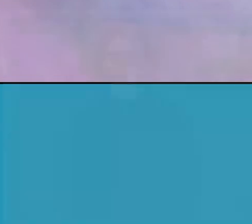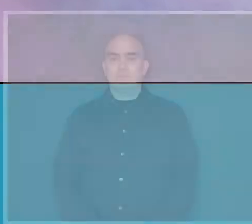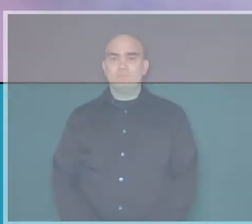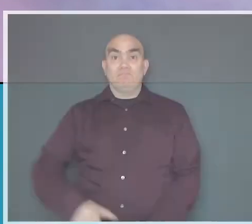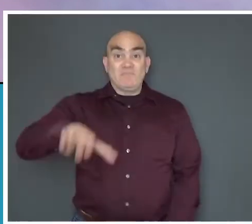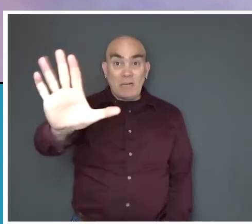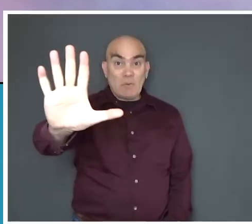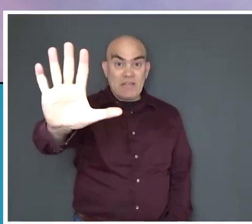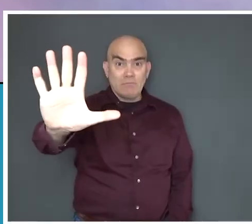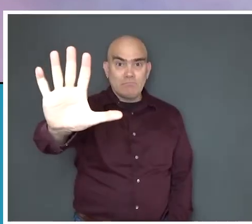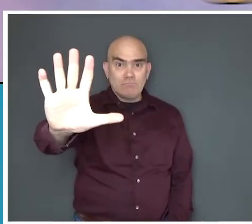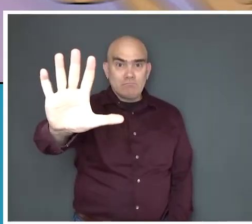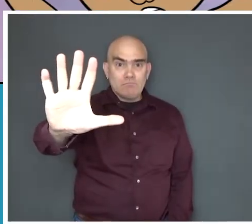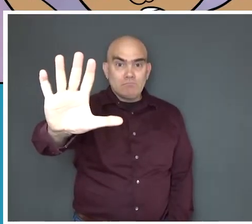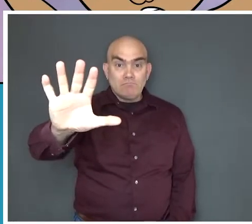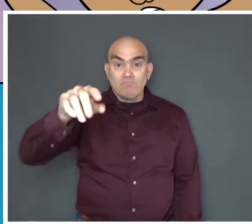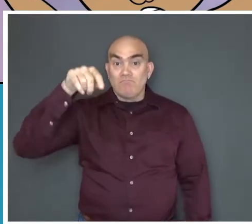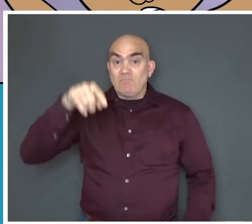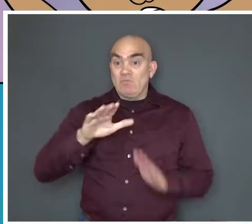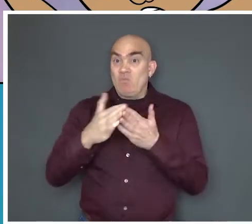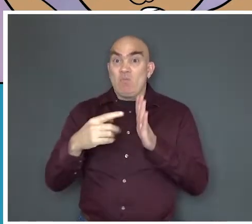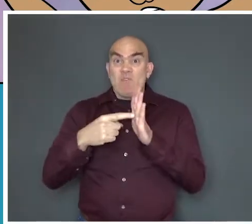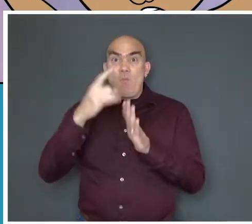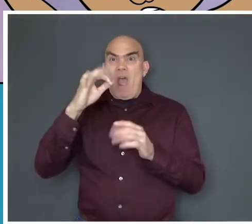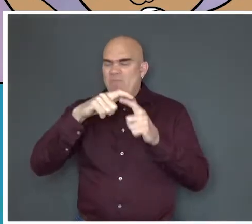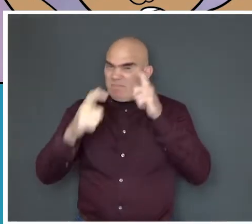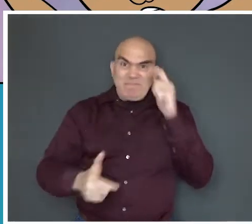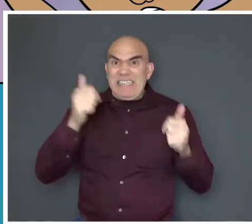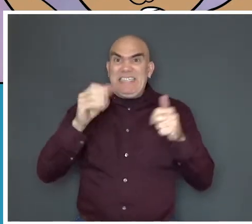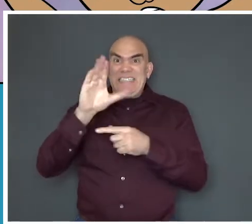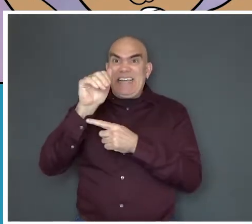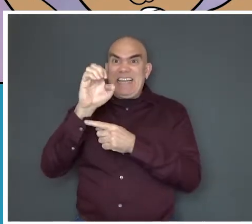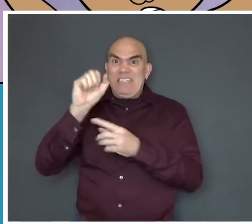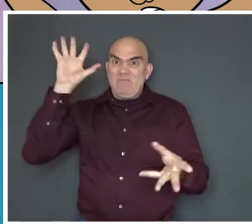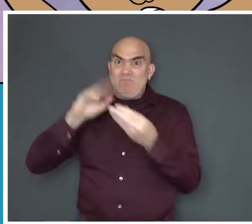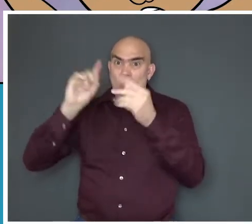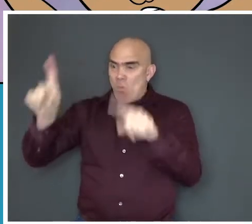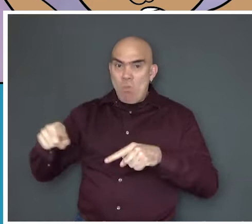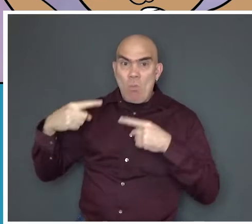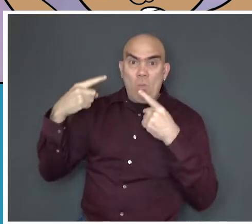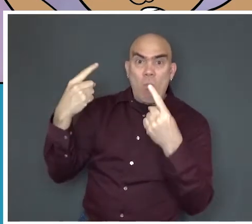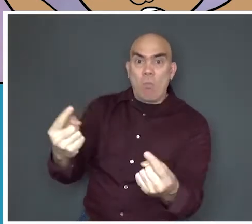Stop right there! This book reveals one of the biggest cases of all time.